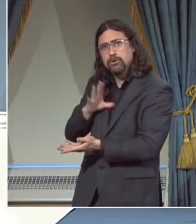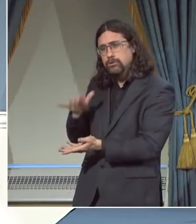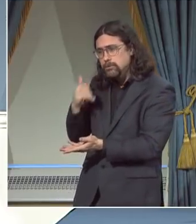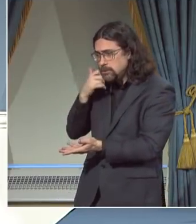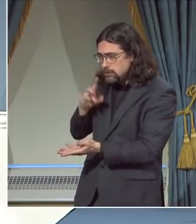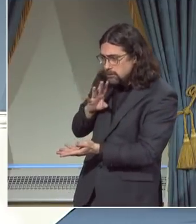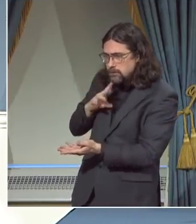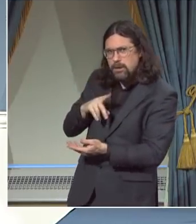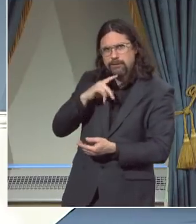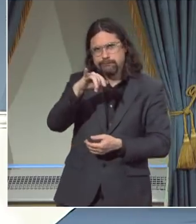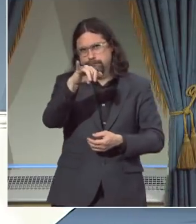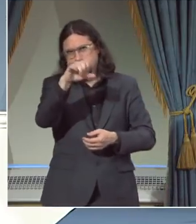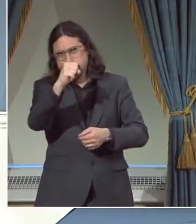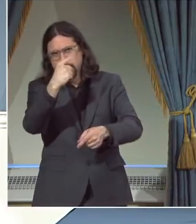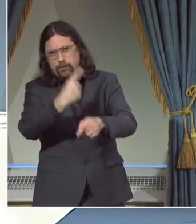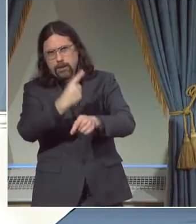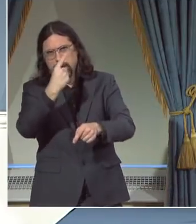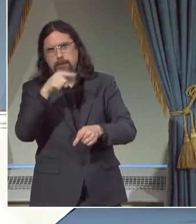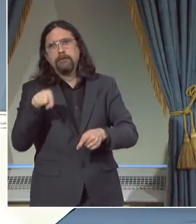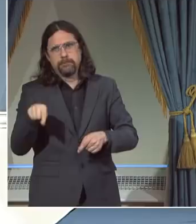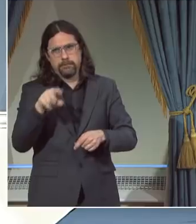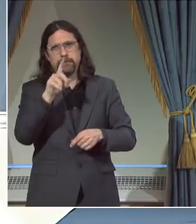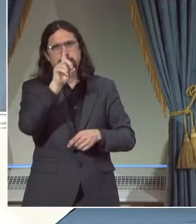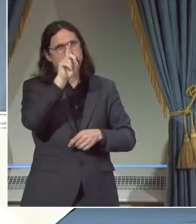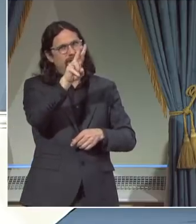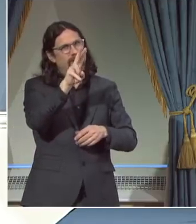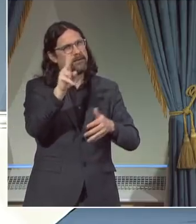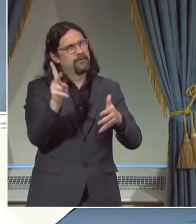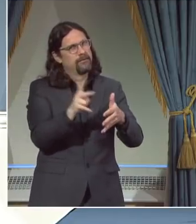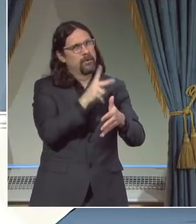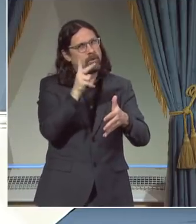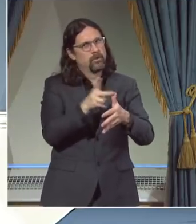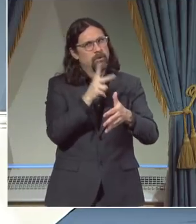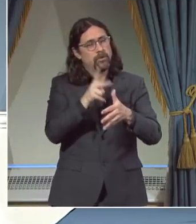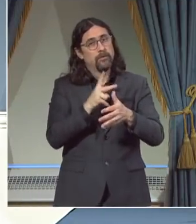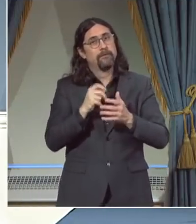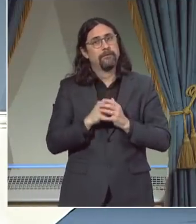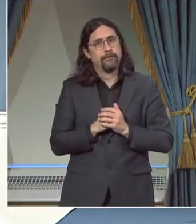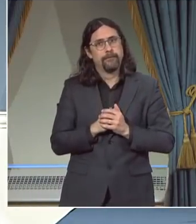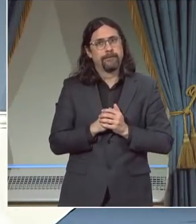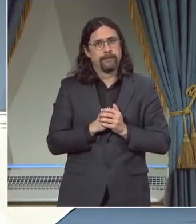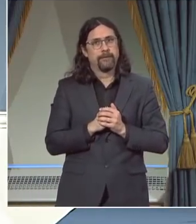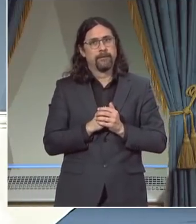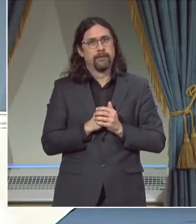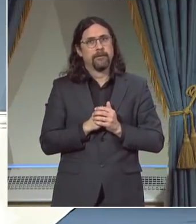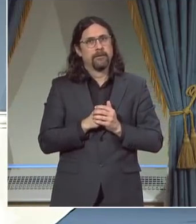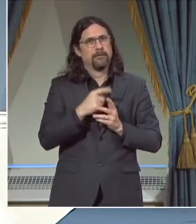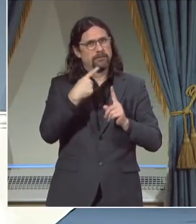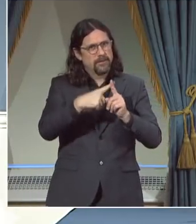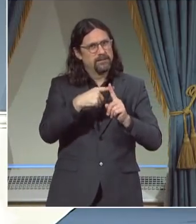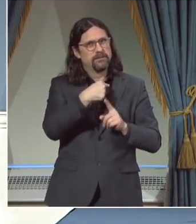THENE WYO RCK I Y POLICE DEPARTMENT, FROM THE POLICE OFFICER LEVEL TO THE DOMESTIC OLVIENCE OFFICERS